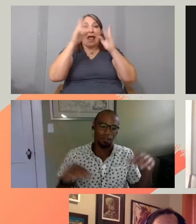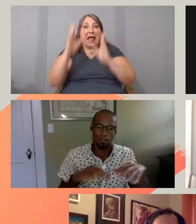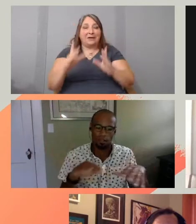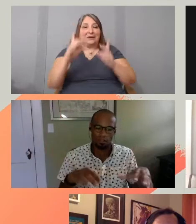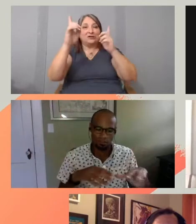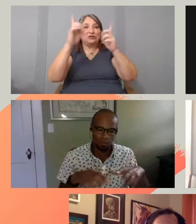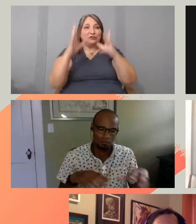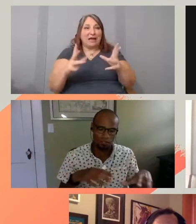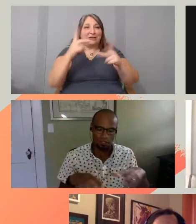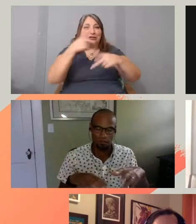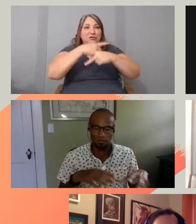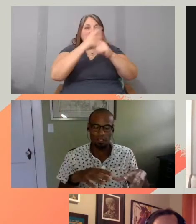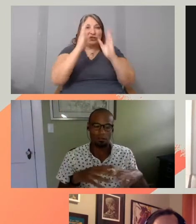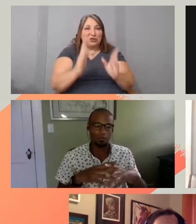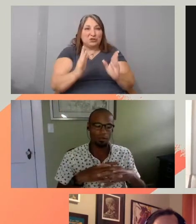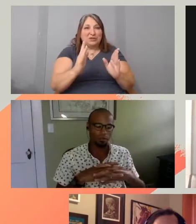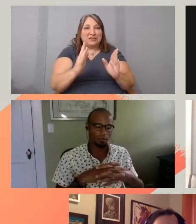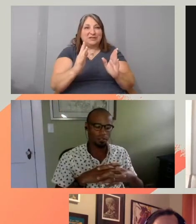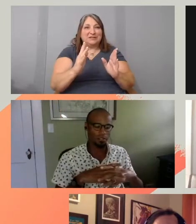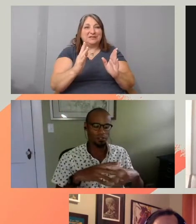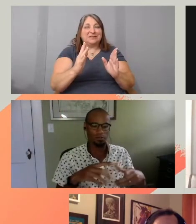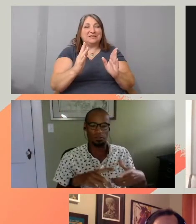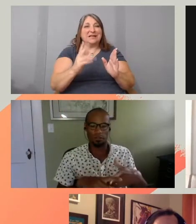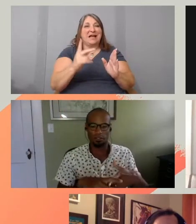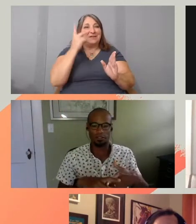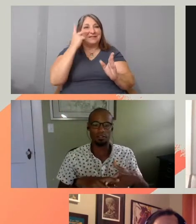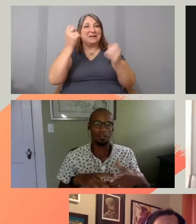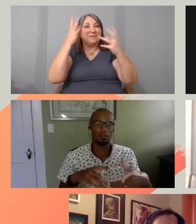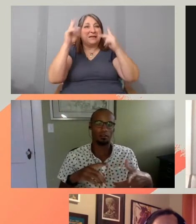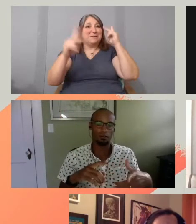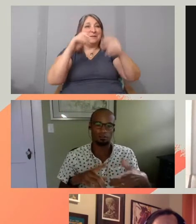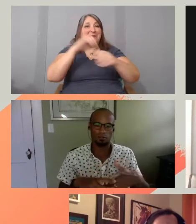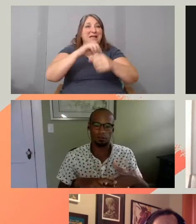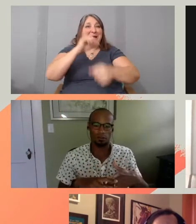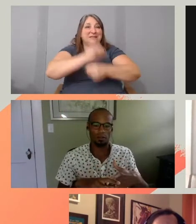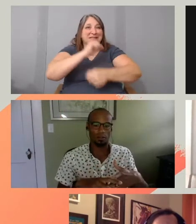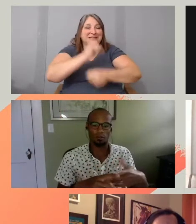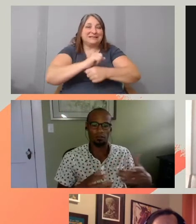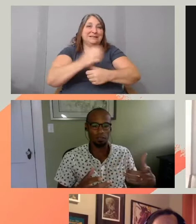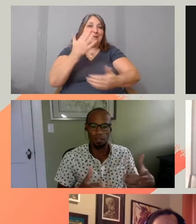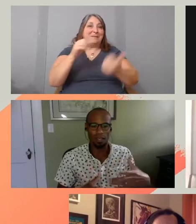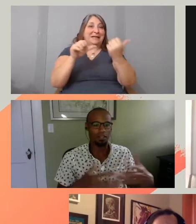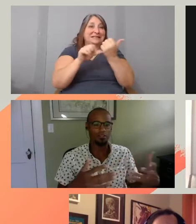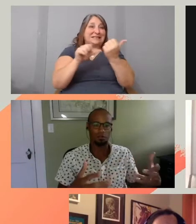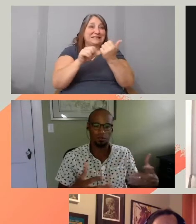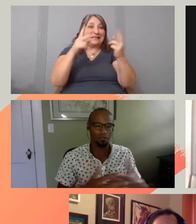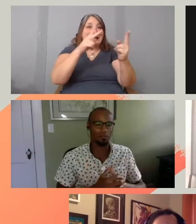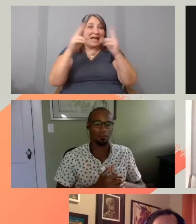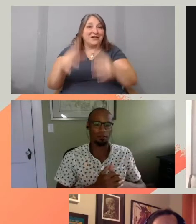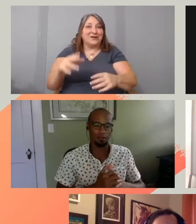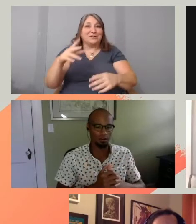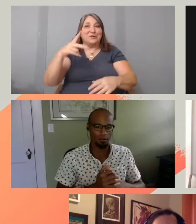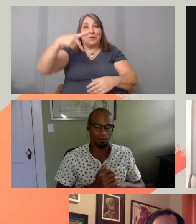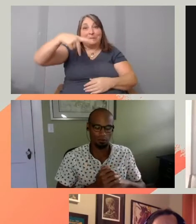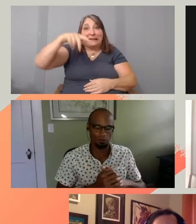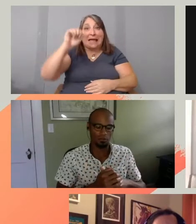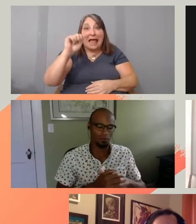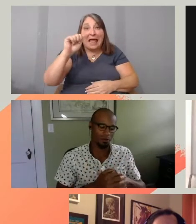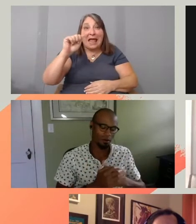Like, I've seen a lot of people in positions where they're assistant editors or, you know, PA or whatever crews